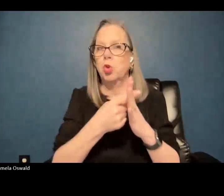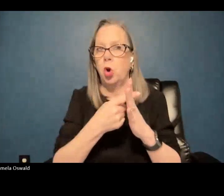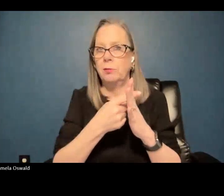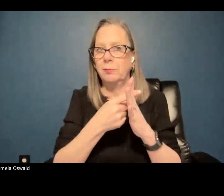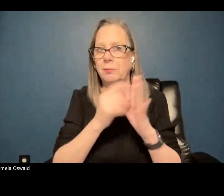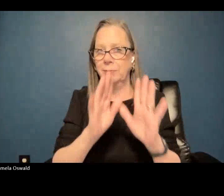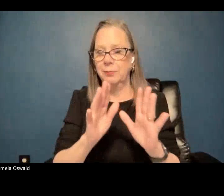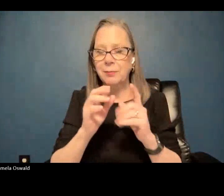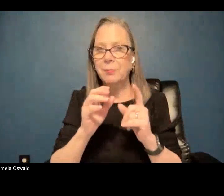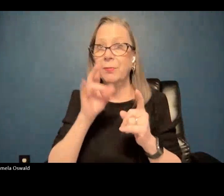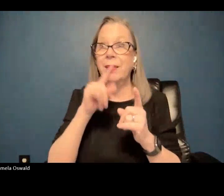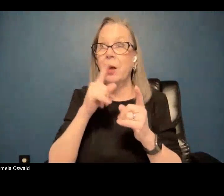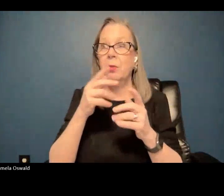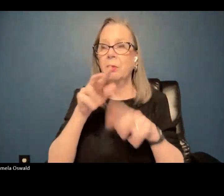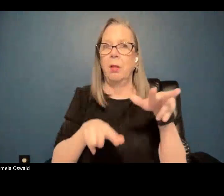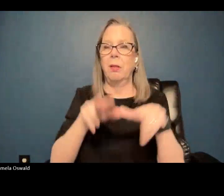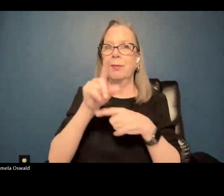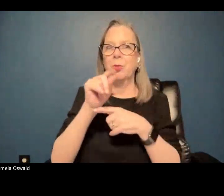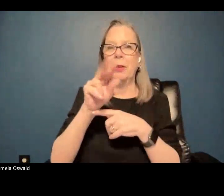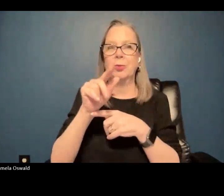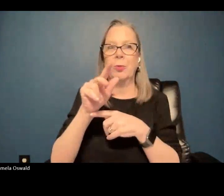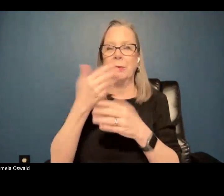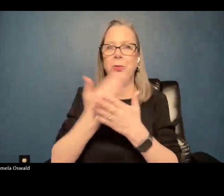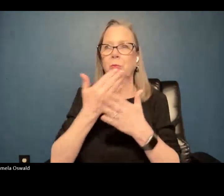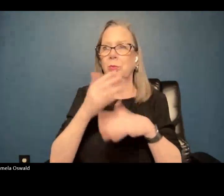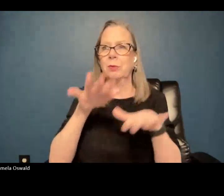we were not doing any of this type of data collection.